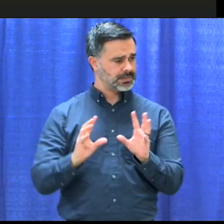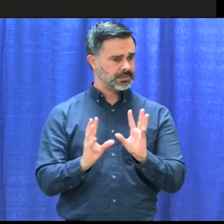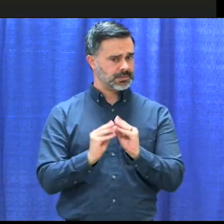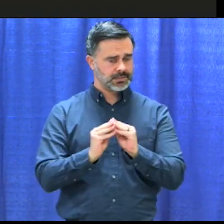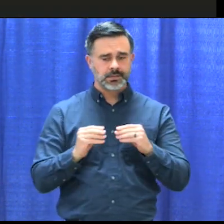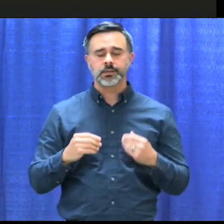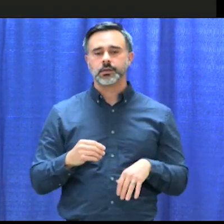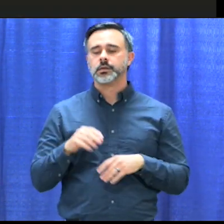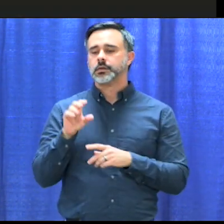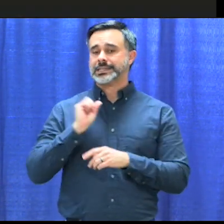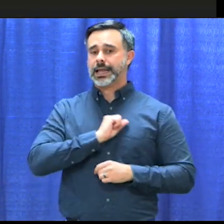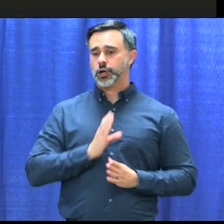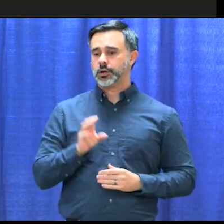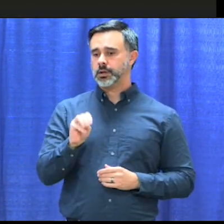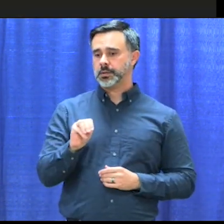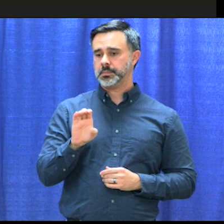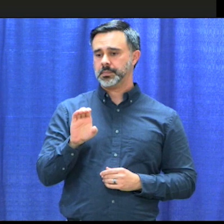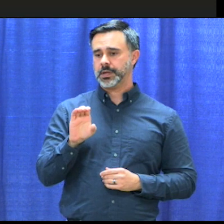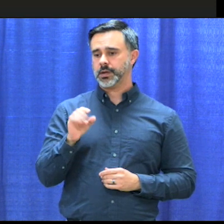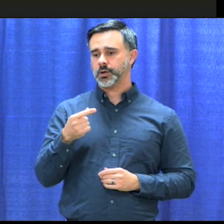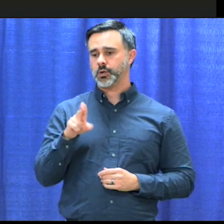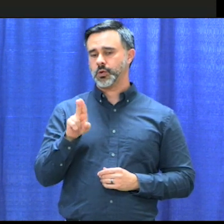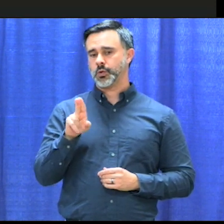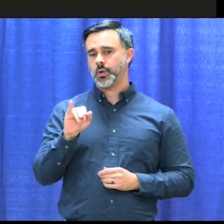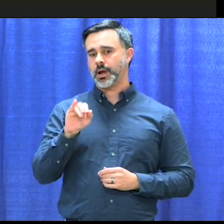Senator McGuire and I don't won't speak for him other than to say the two of us have been